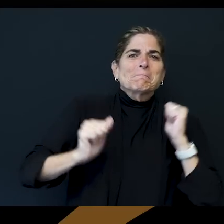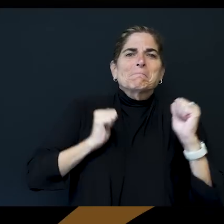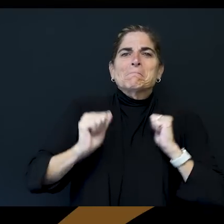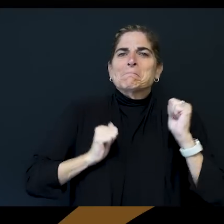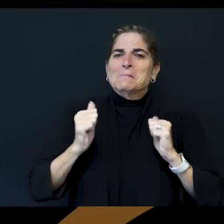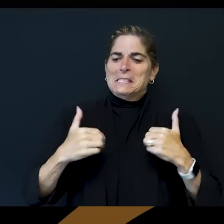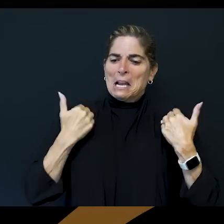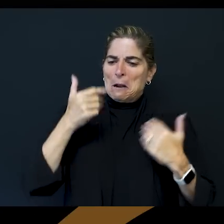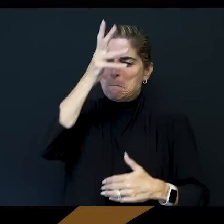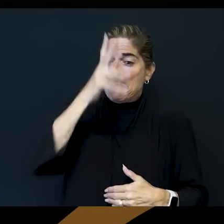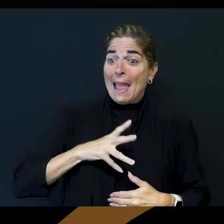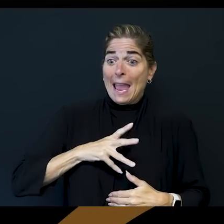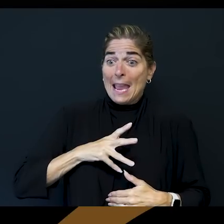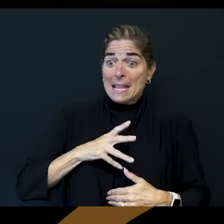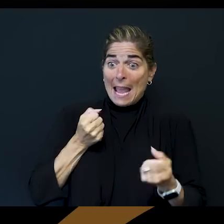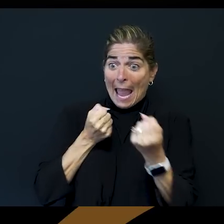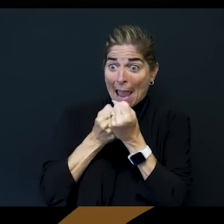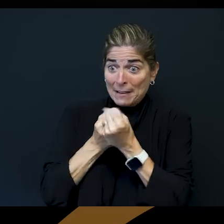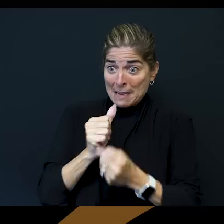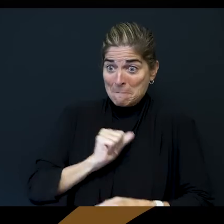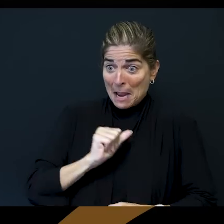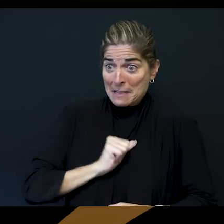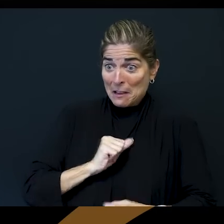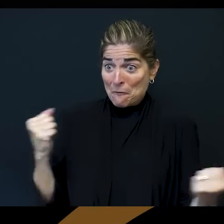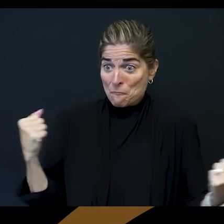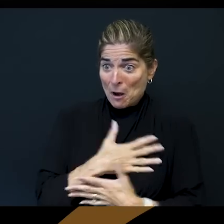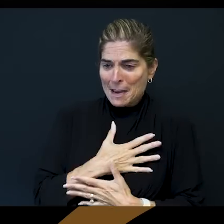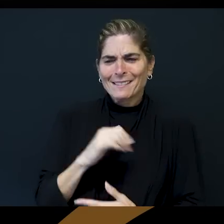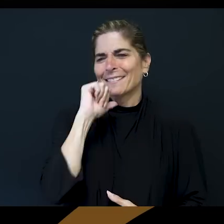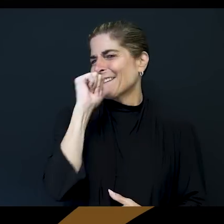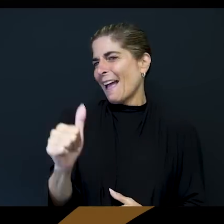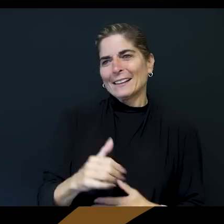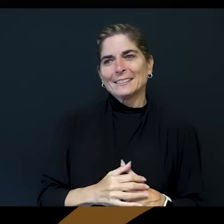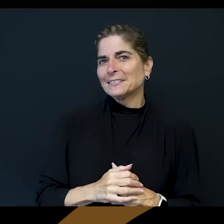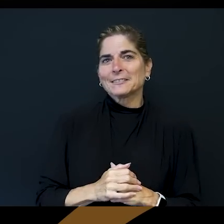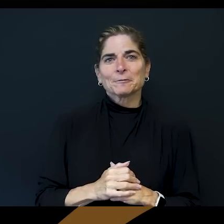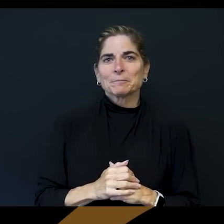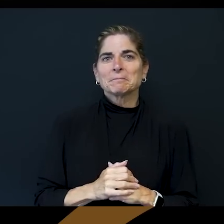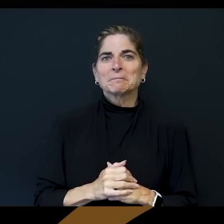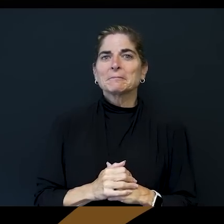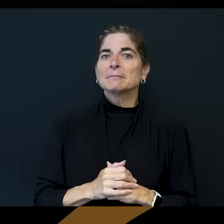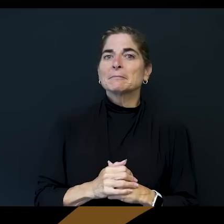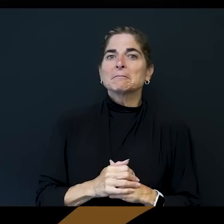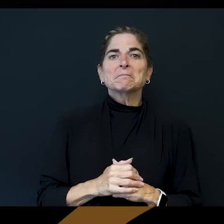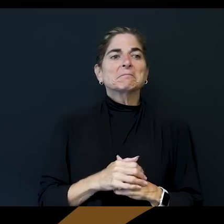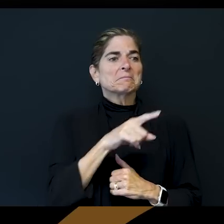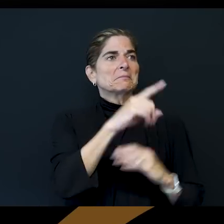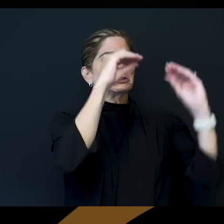afraid to advocate for himself. They’ll teach you to be confident